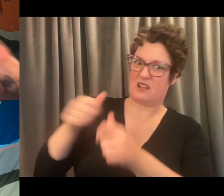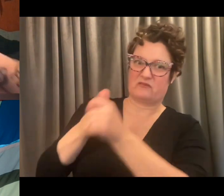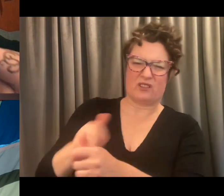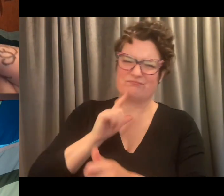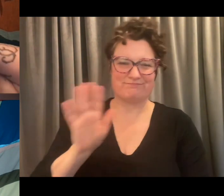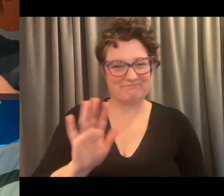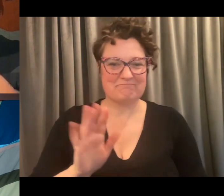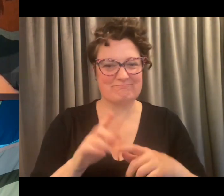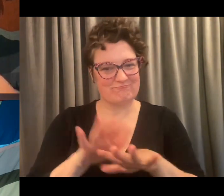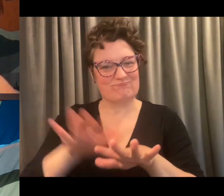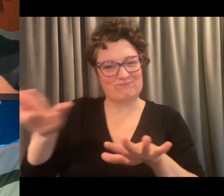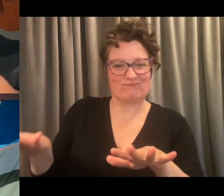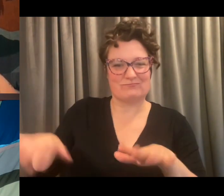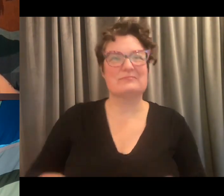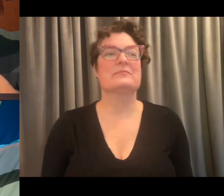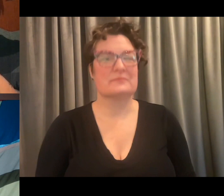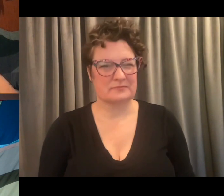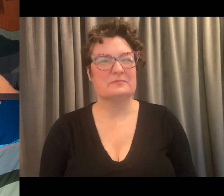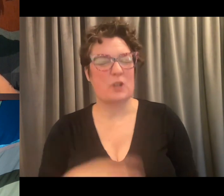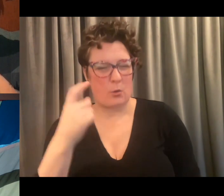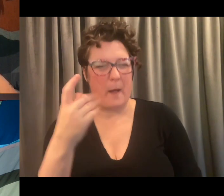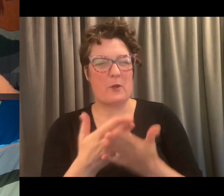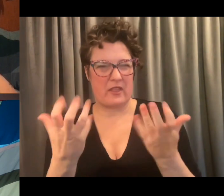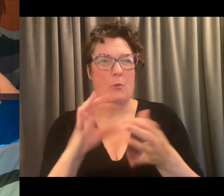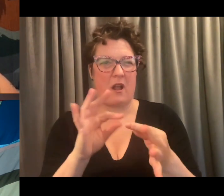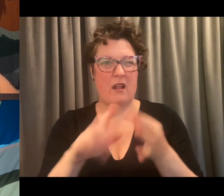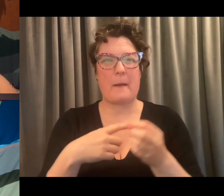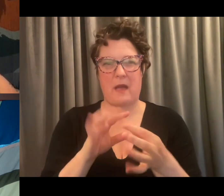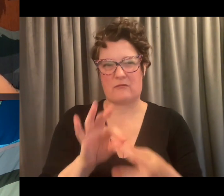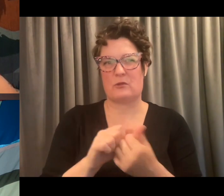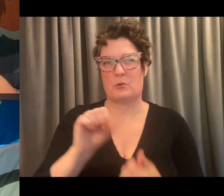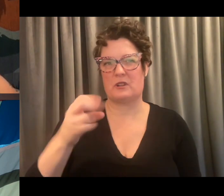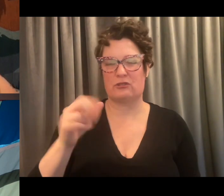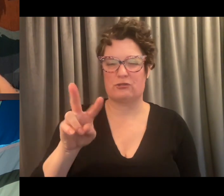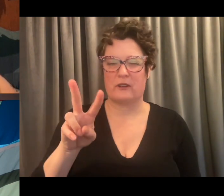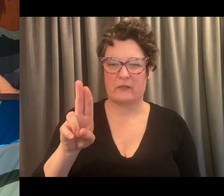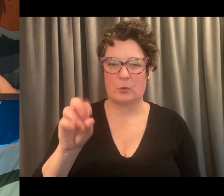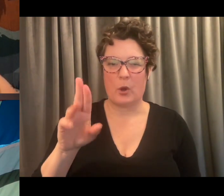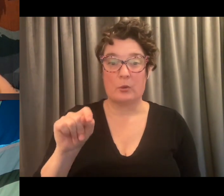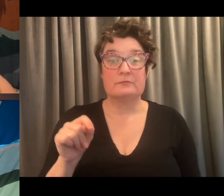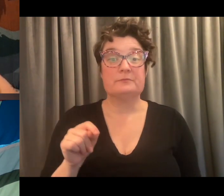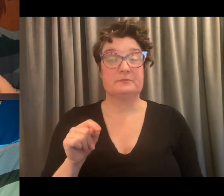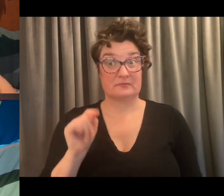um, just the part about, so Shavuot being a marriage between God and people,